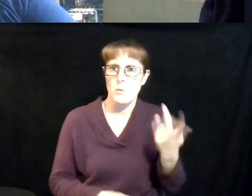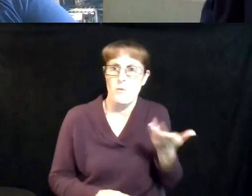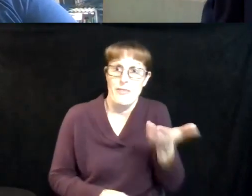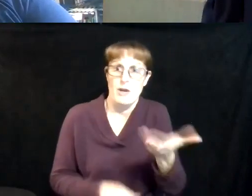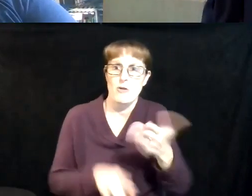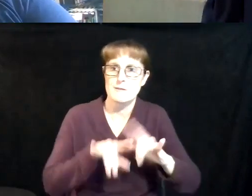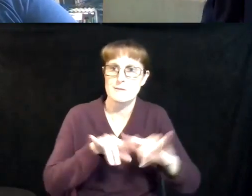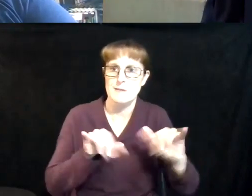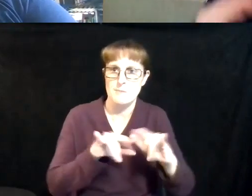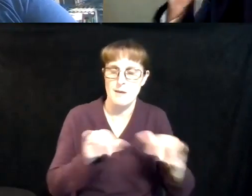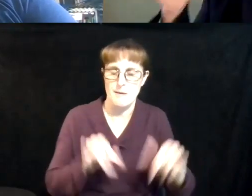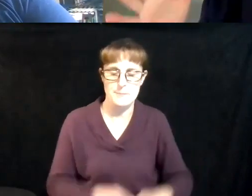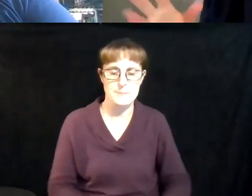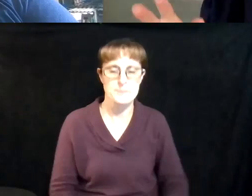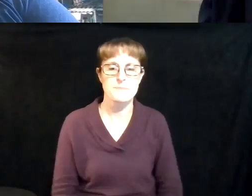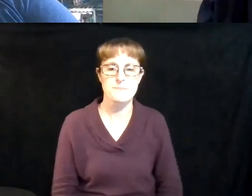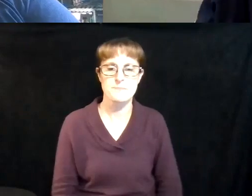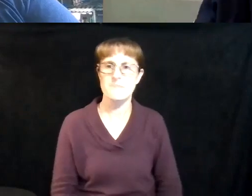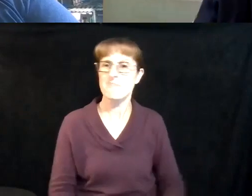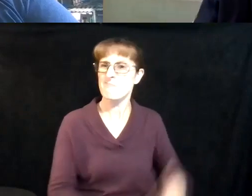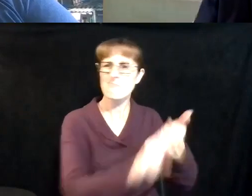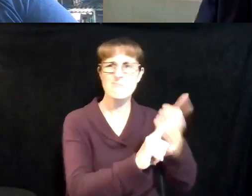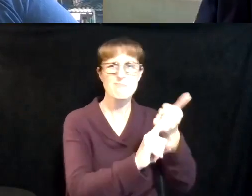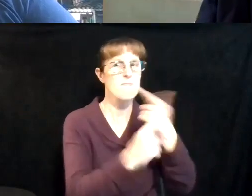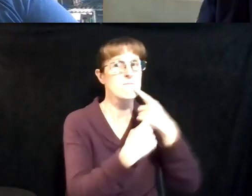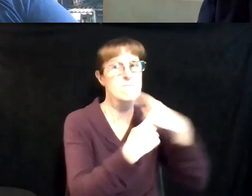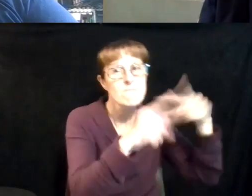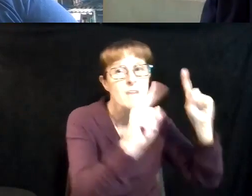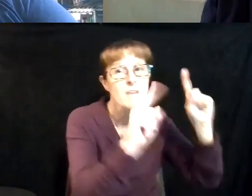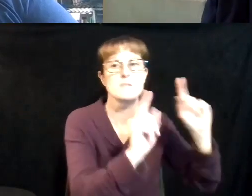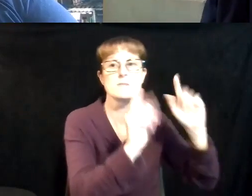was a very famous person and principled and